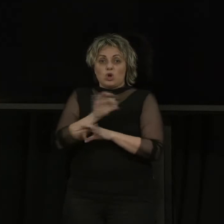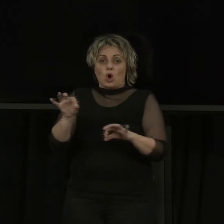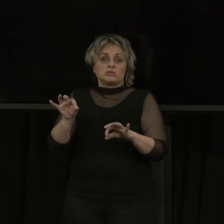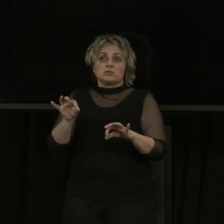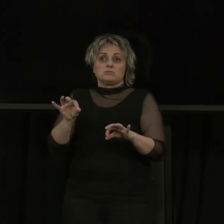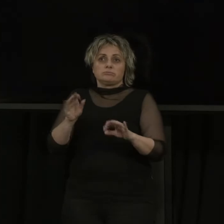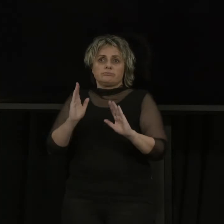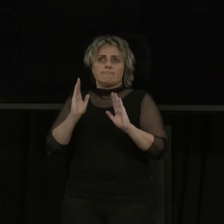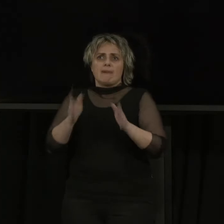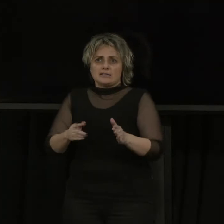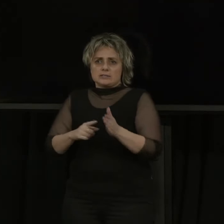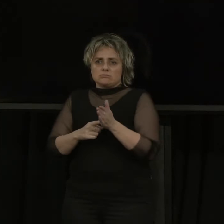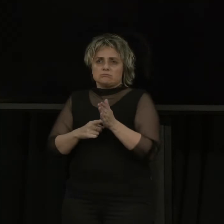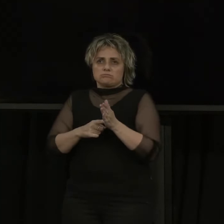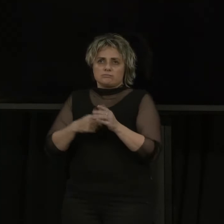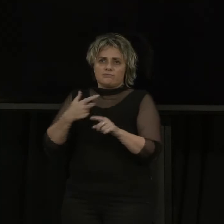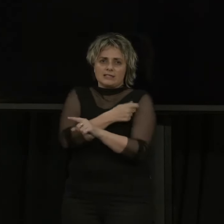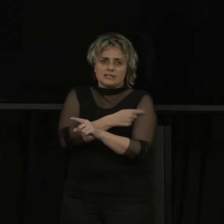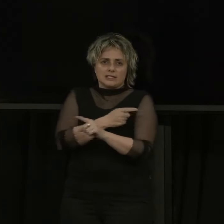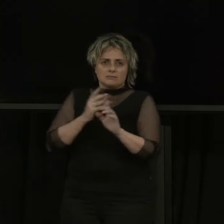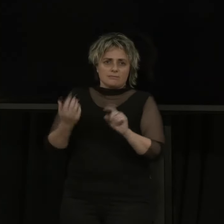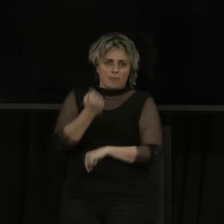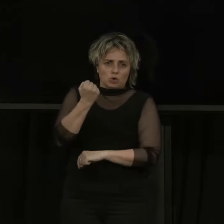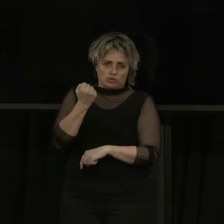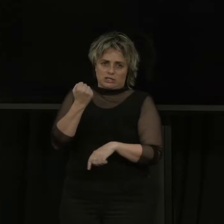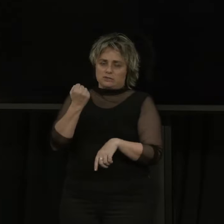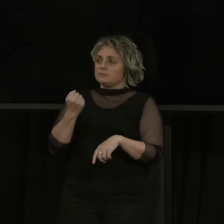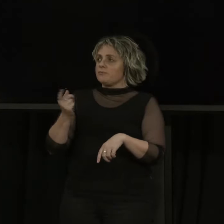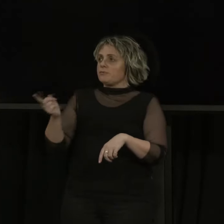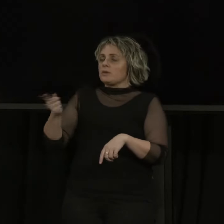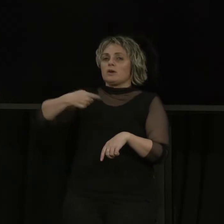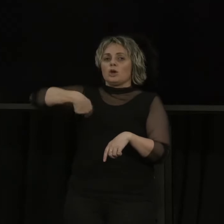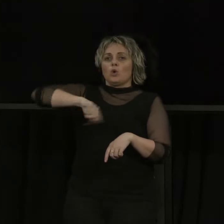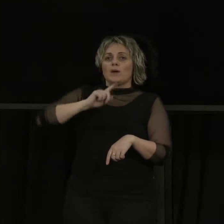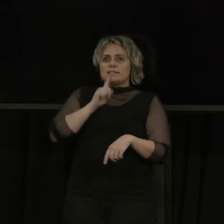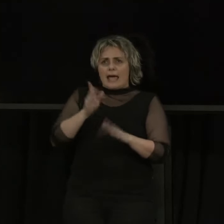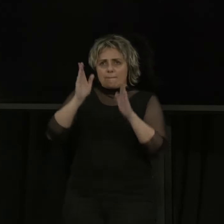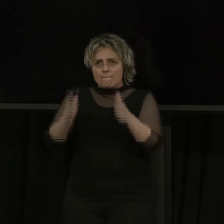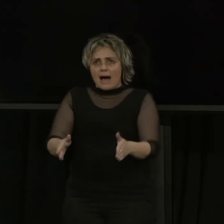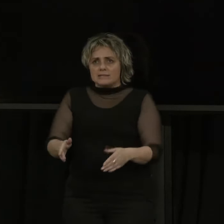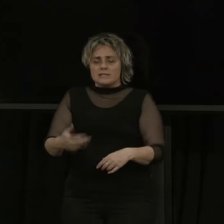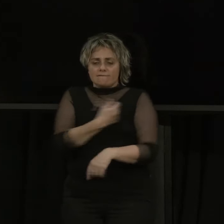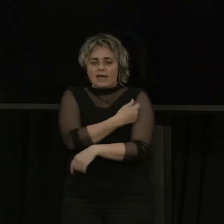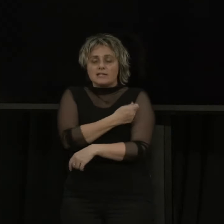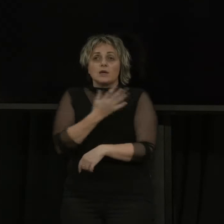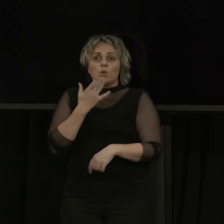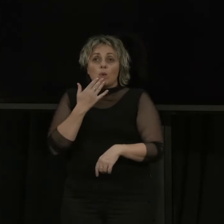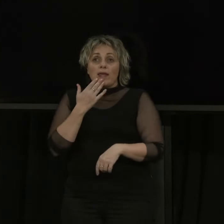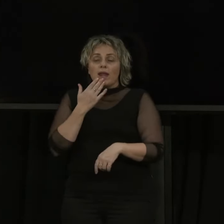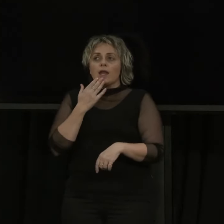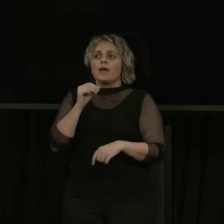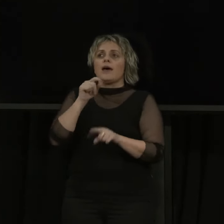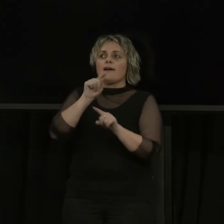thresholds you want without quite urgent vaccination mandates?